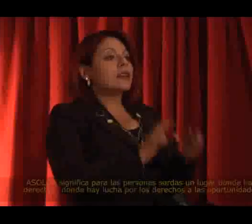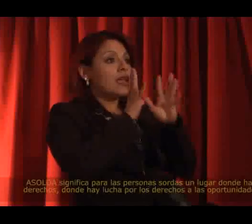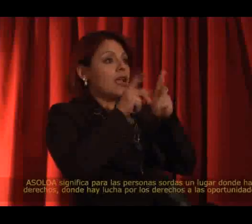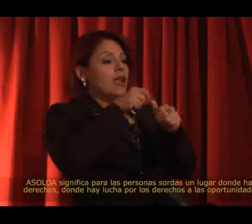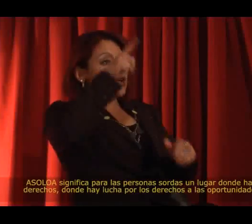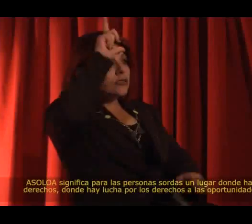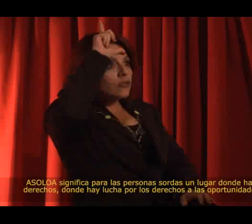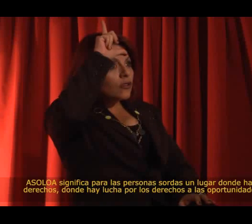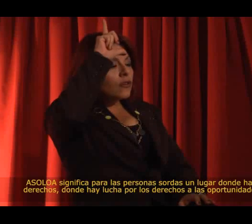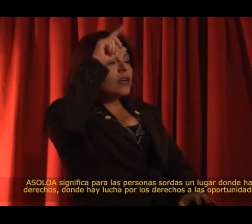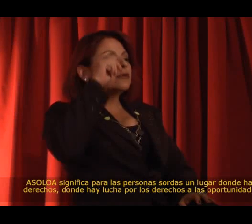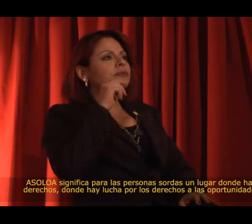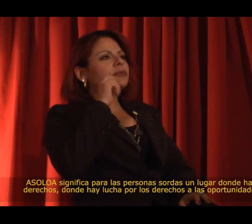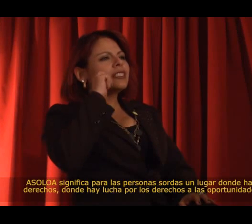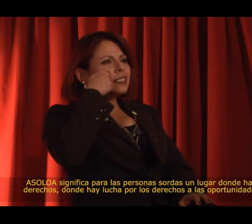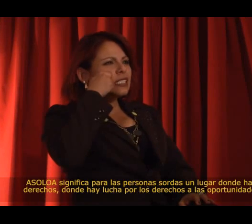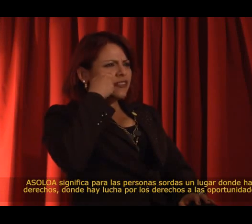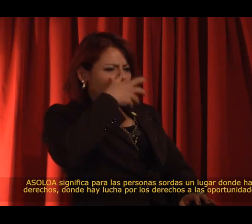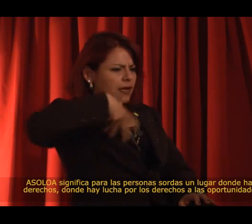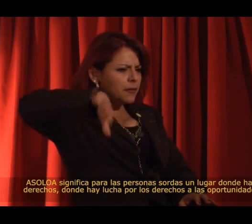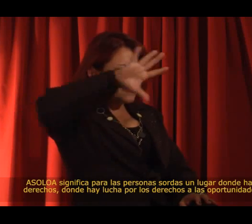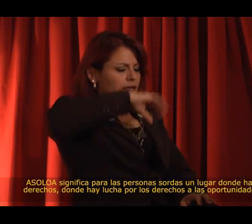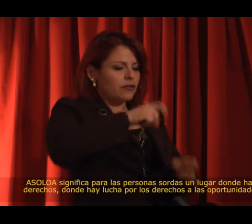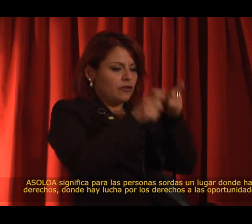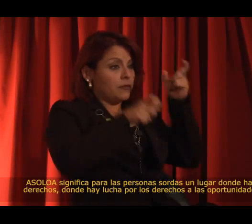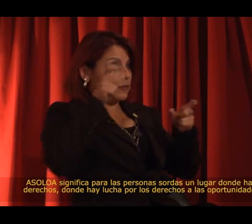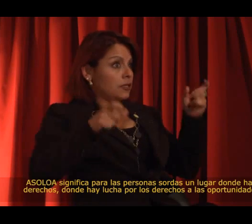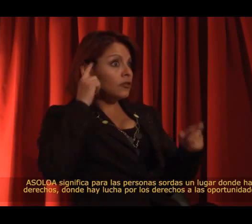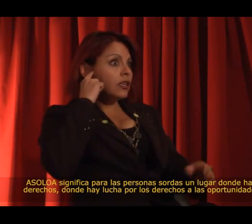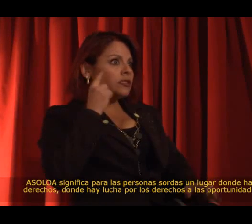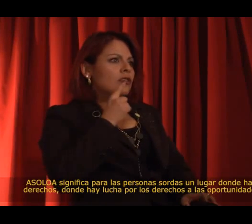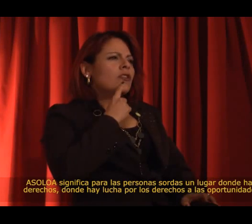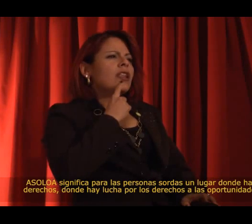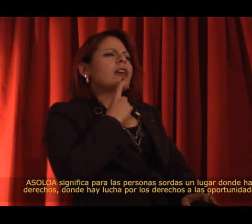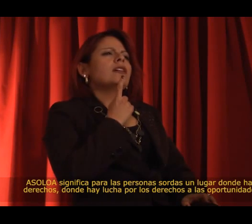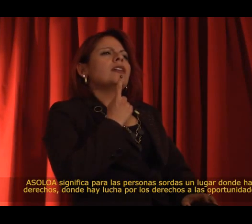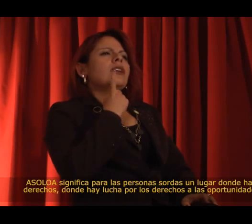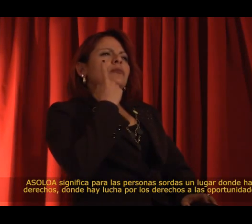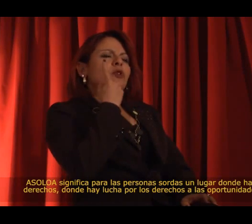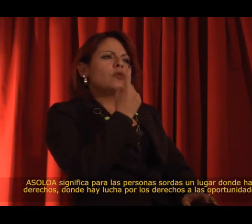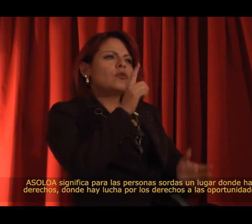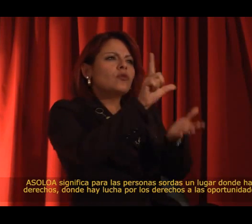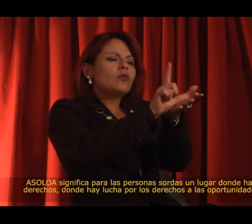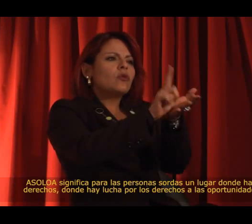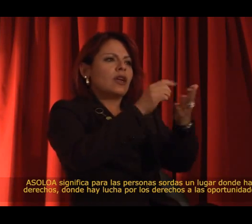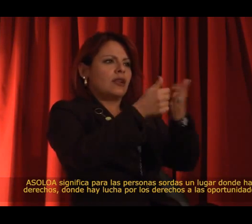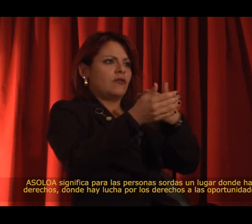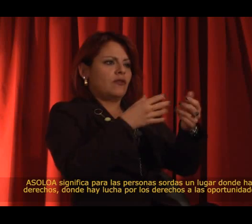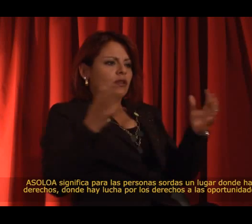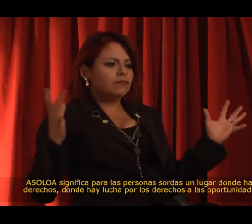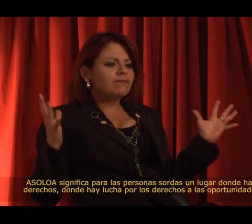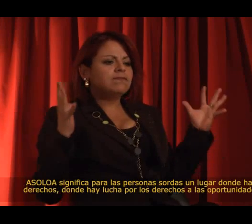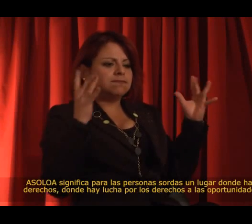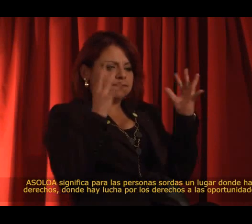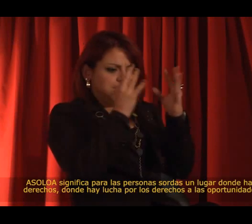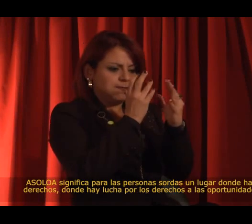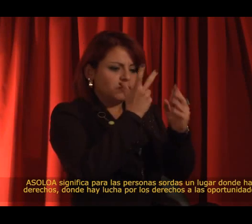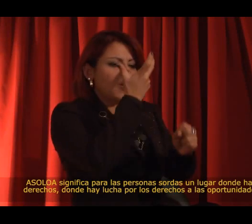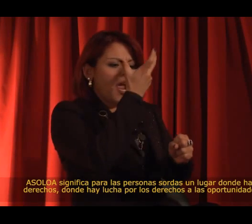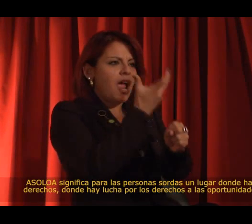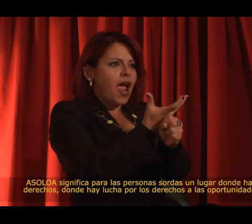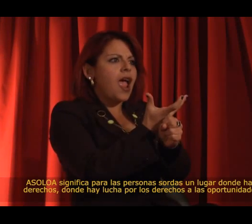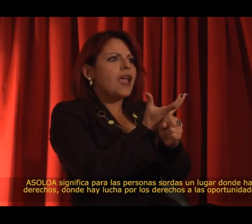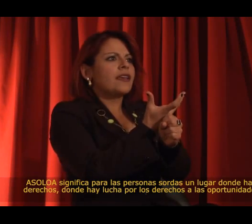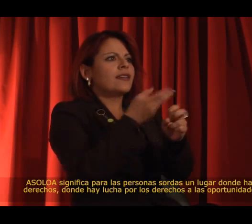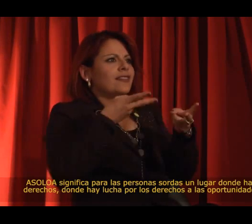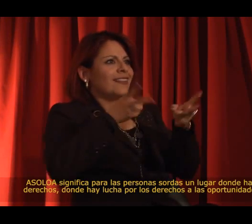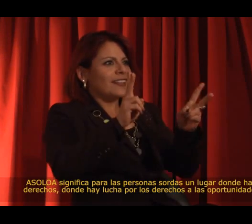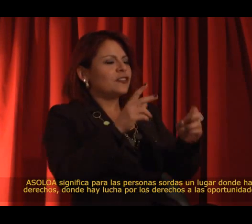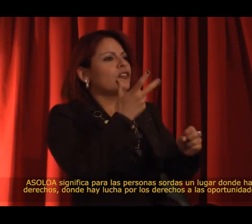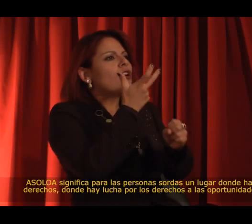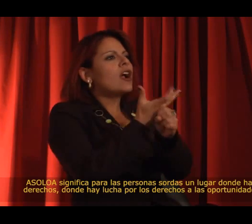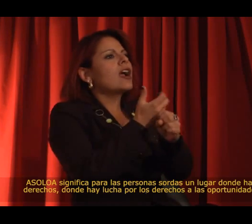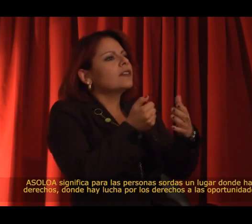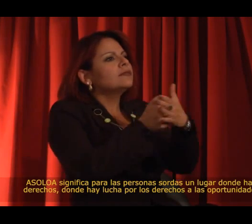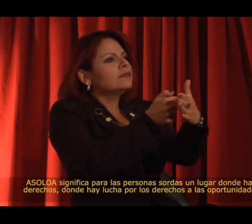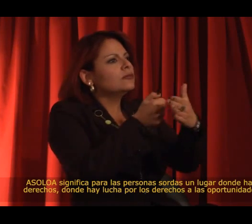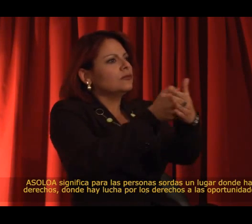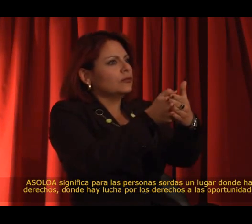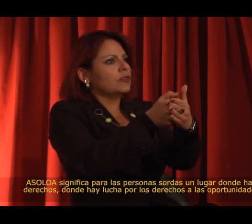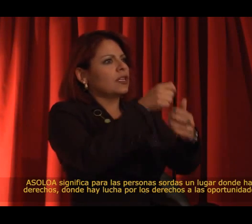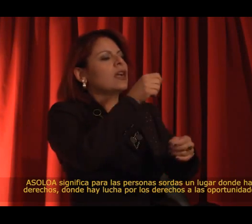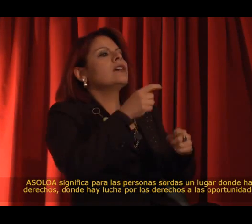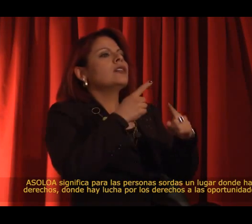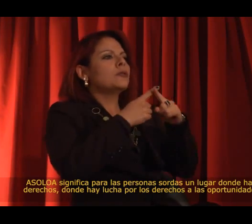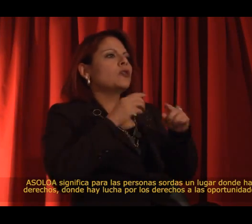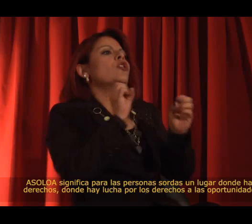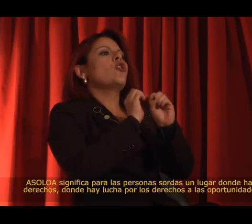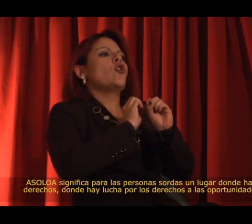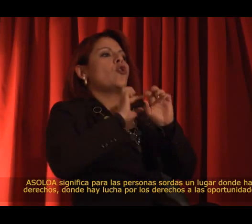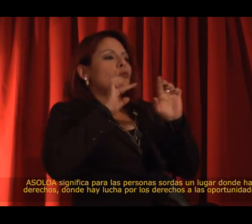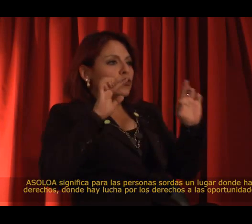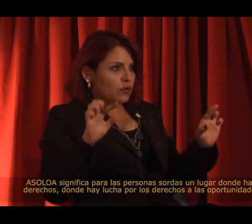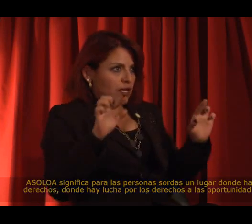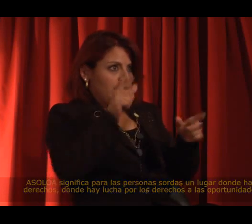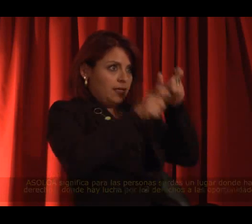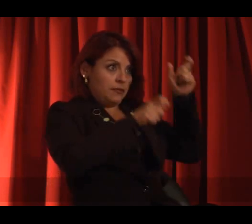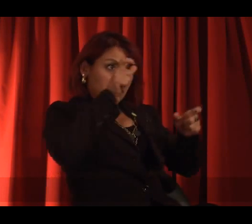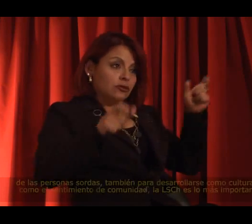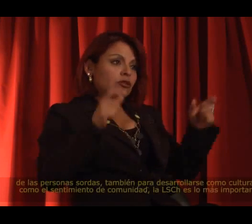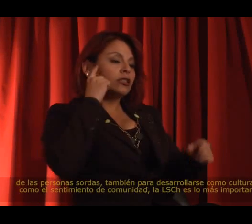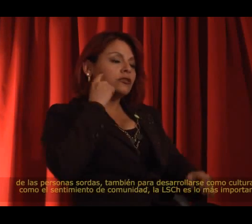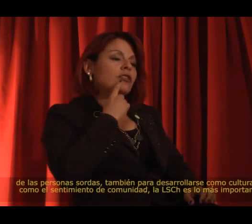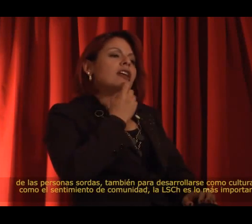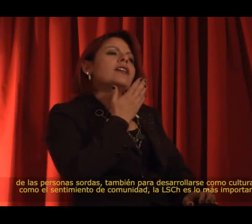What ASOLOA means for Deaf people is a place where there are rights, and where people fight for the right to equal opportunity.